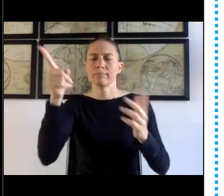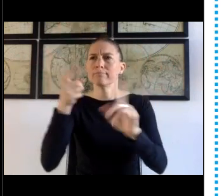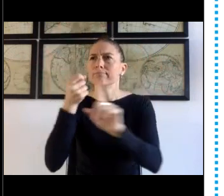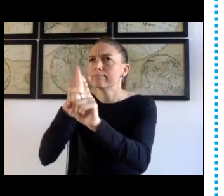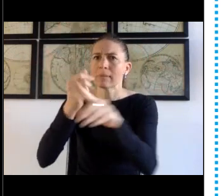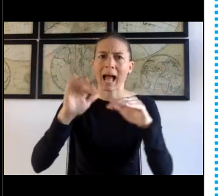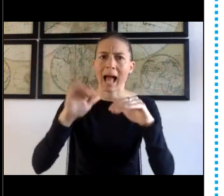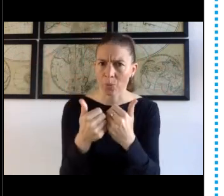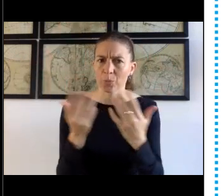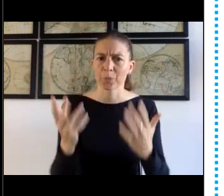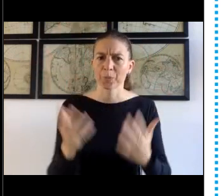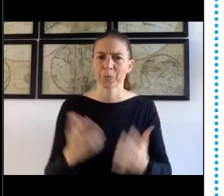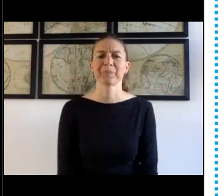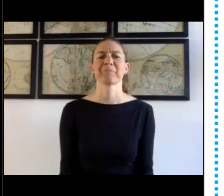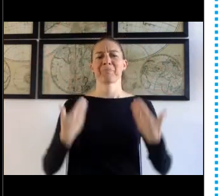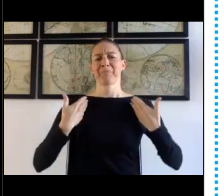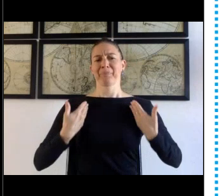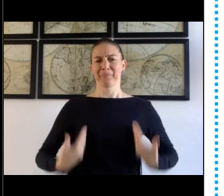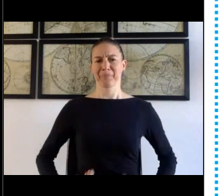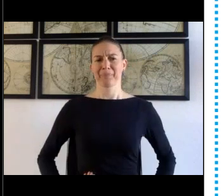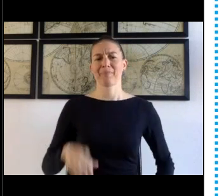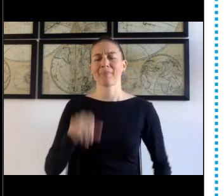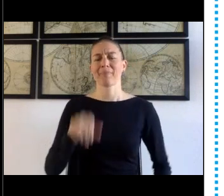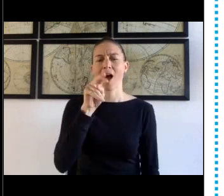I'm Andre Felix. I'm the EDF communications coordinator.